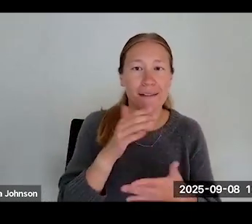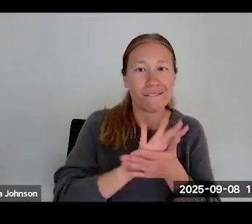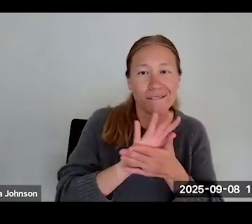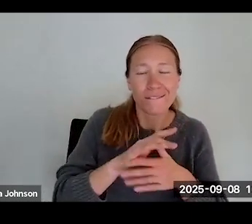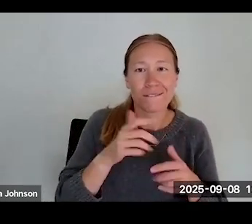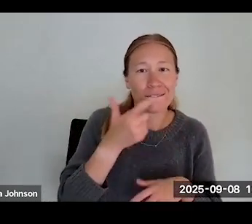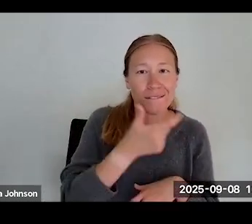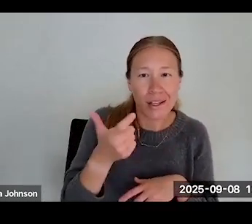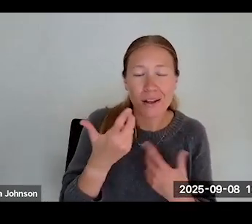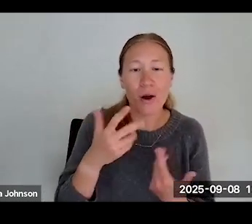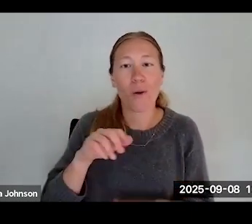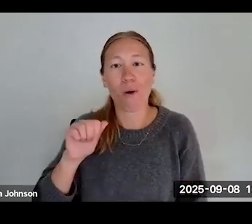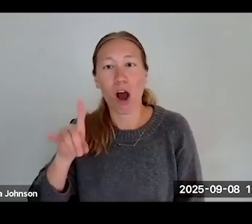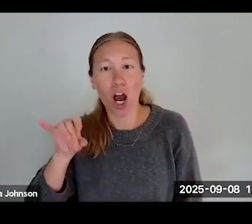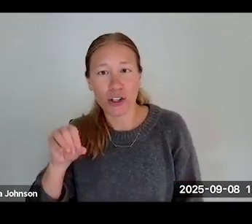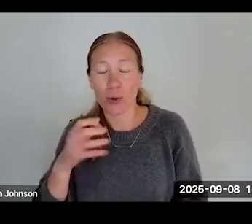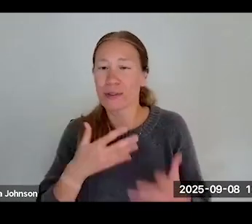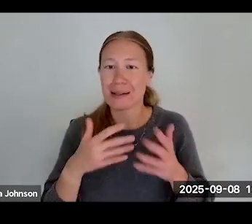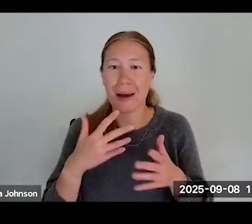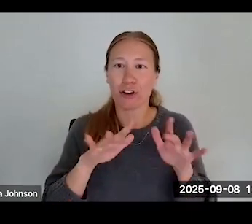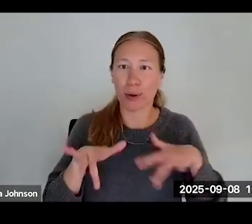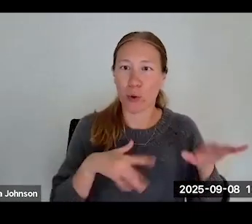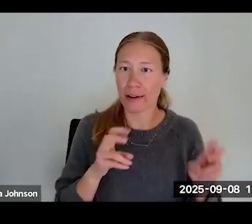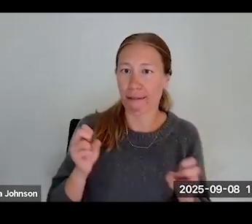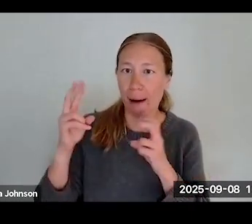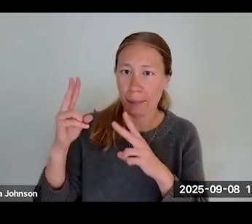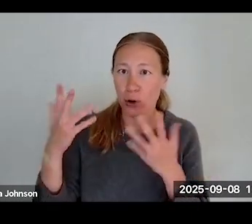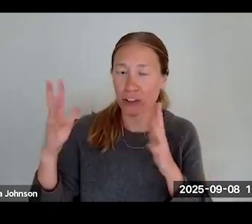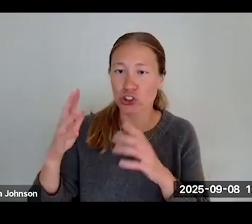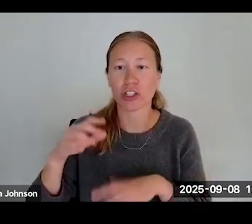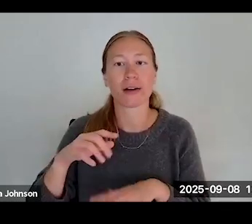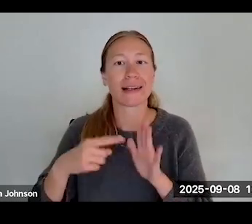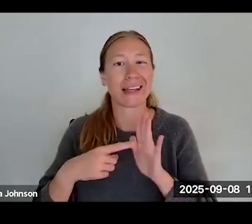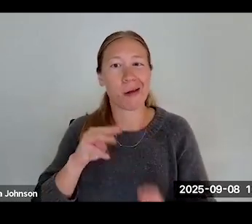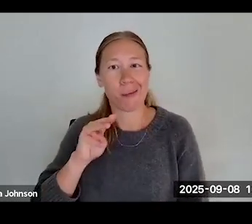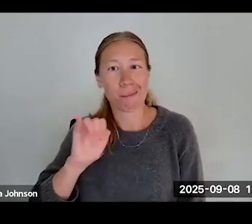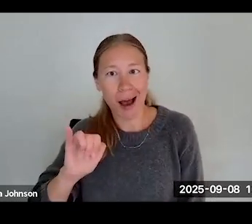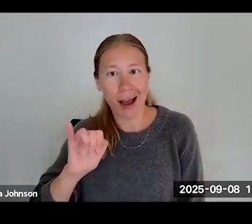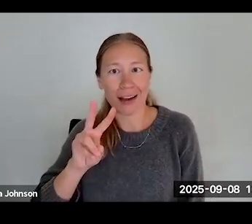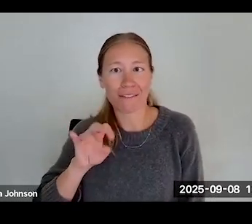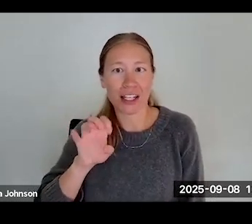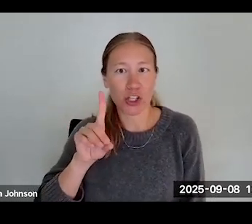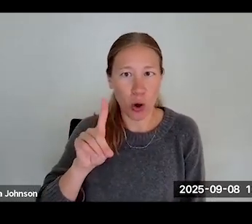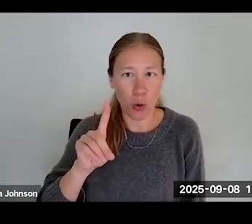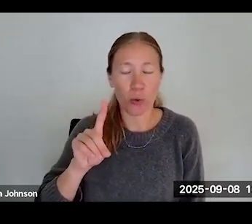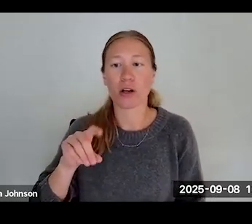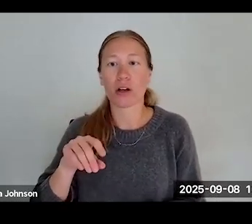and that is whether it is prerecorded and uploaded to a platform like MyVideo or YouTube or content that is live streamed